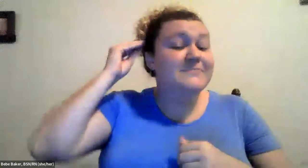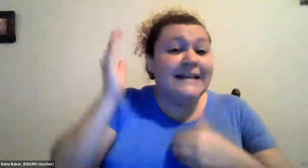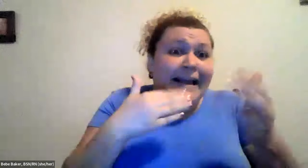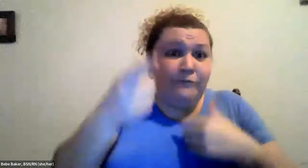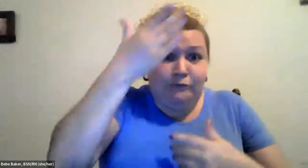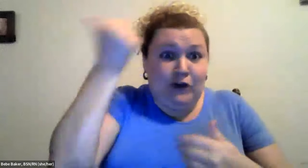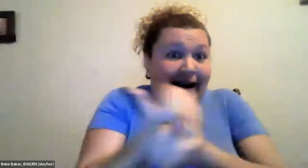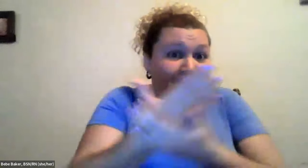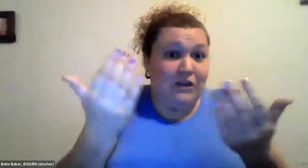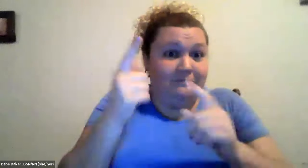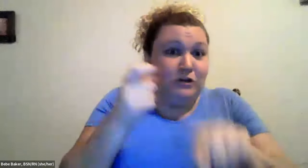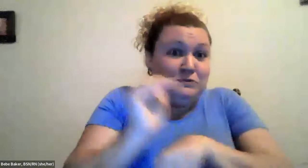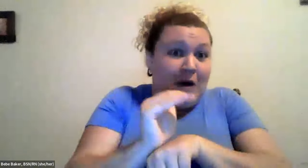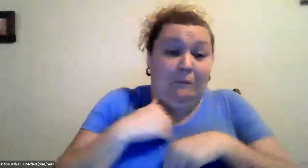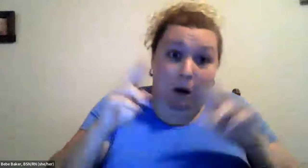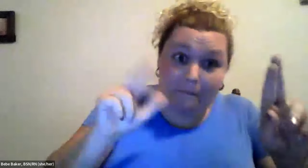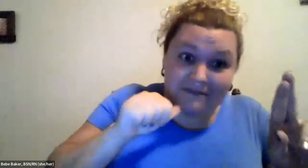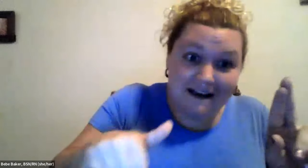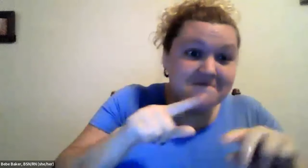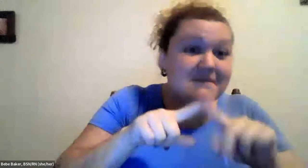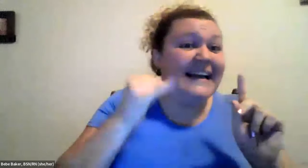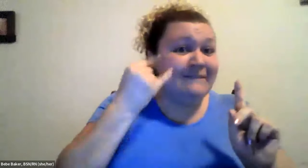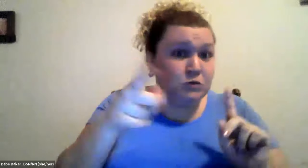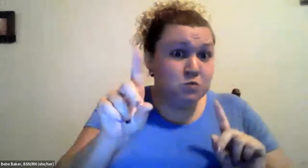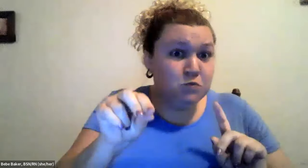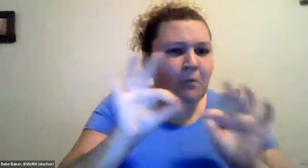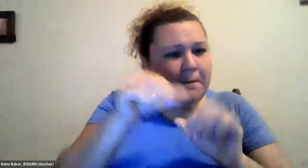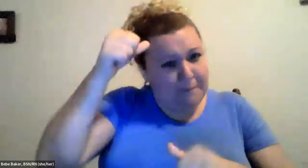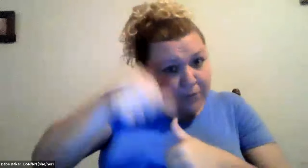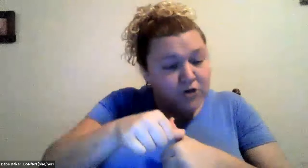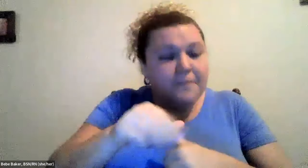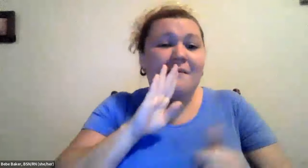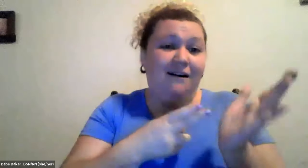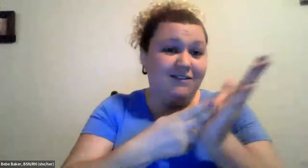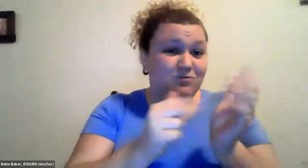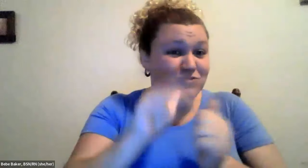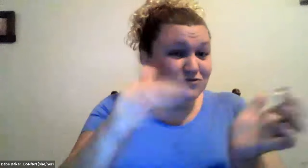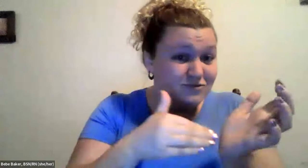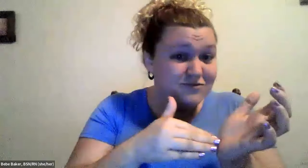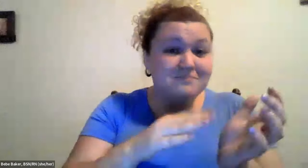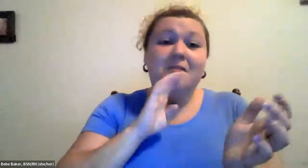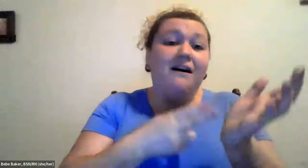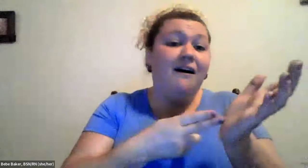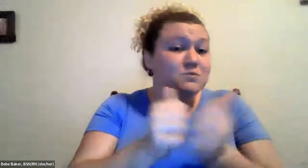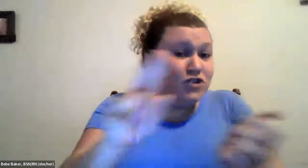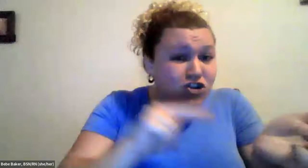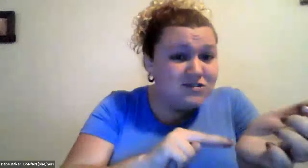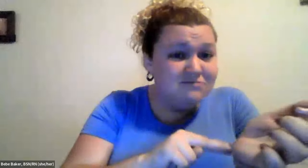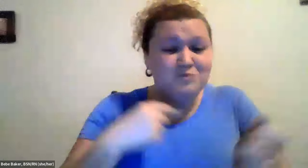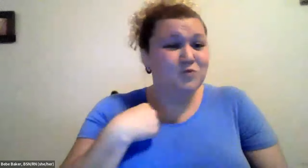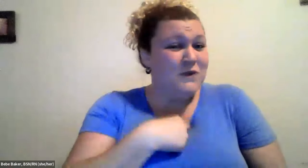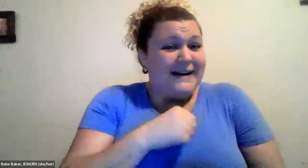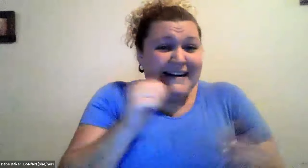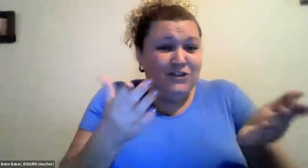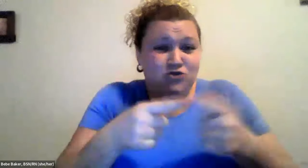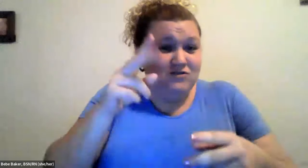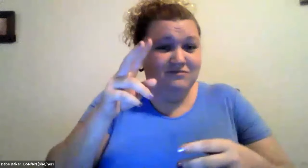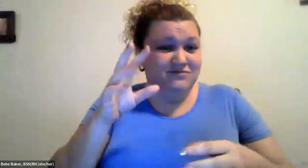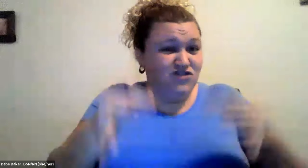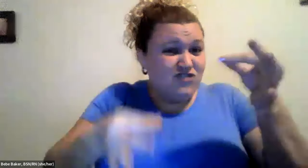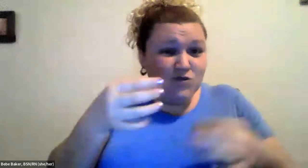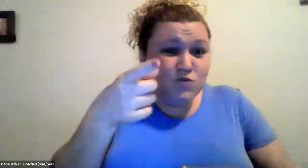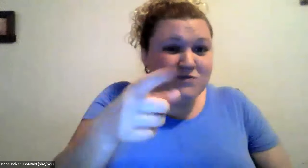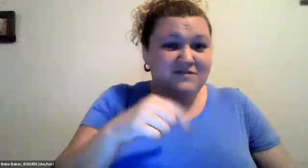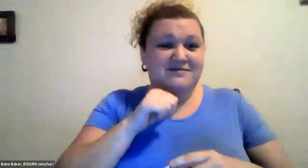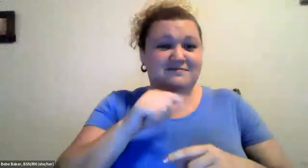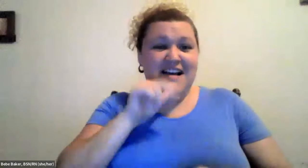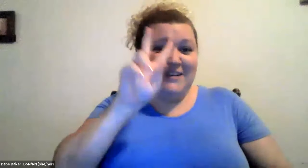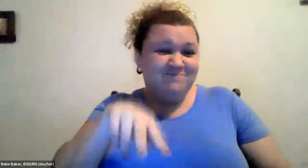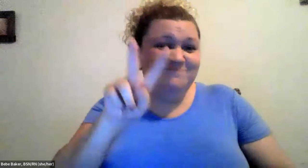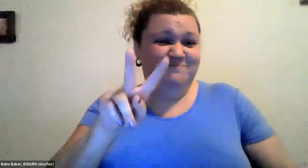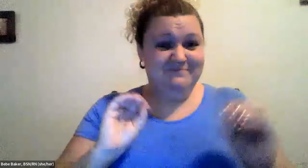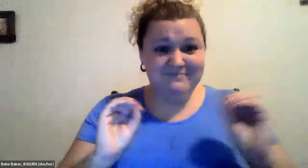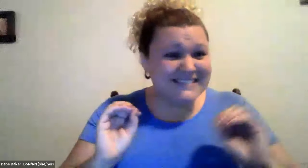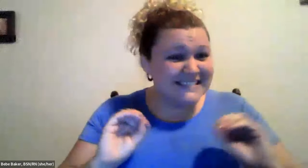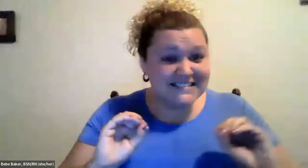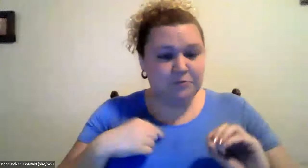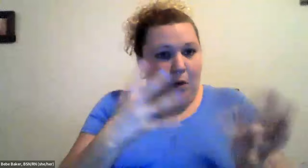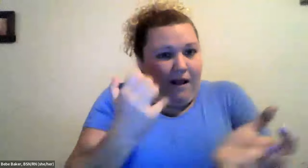Cristine Saunders: So Another thing I would like to keep have you keep in mind, even if you forget everything else, which I hope you don't but be honest with your doctor be honest with your nurse we're not here to judge you we're not here to.